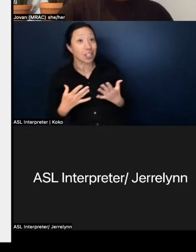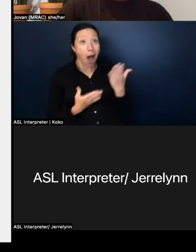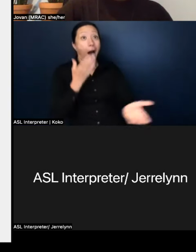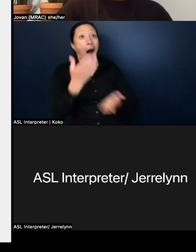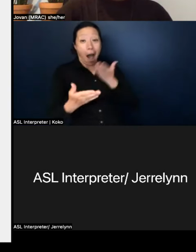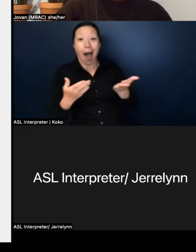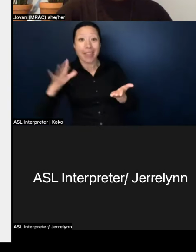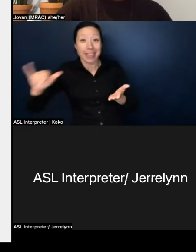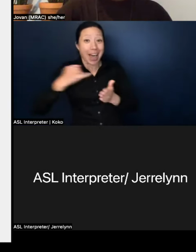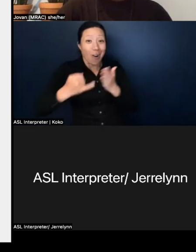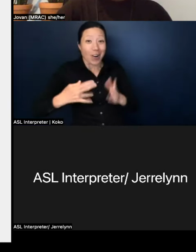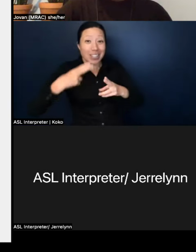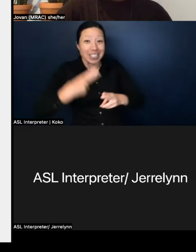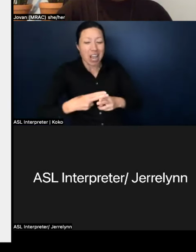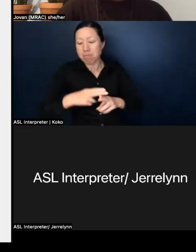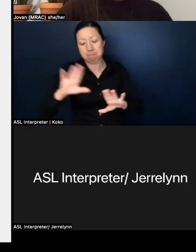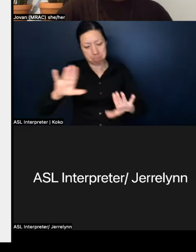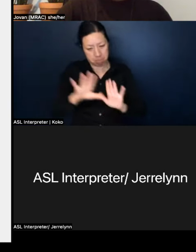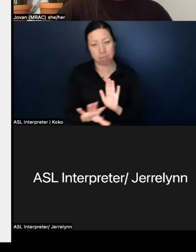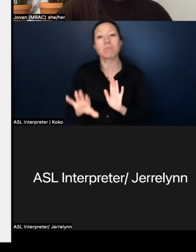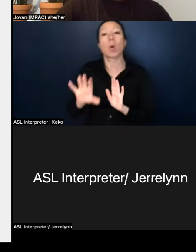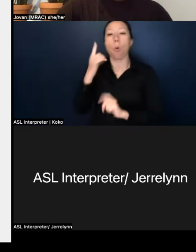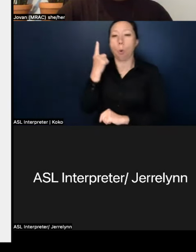and we'll talk more about the groupings in a second. Exactly.